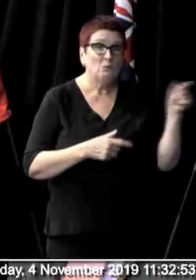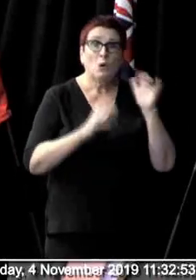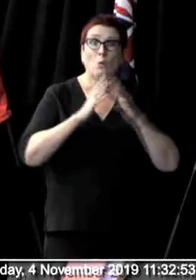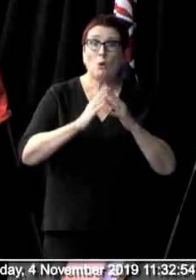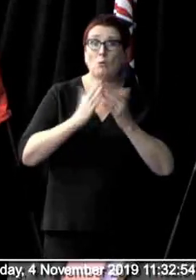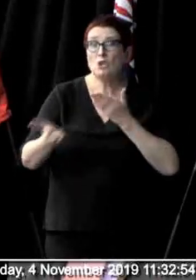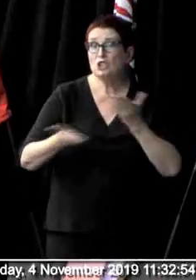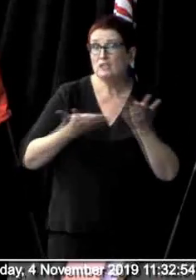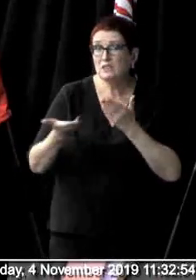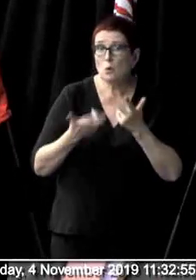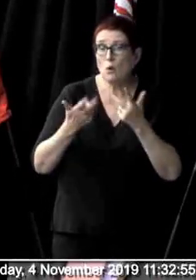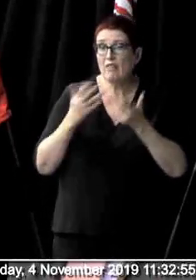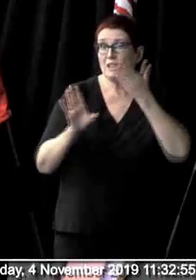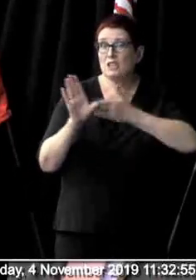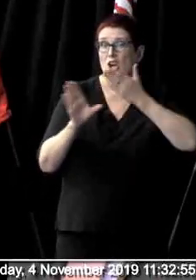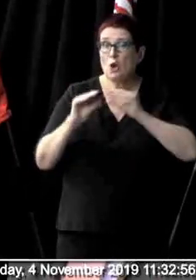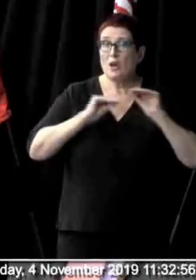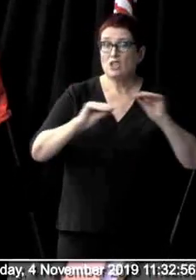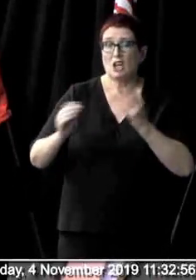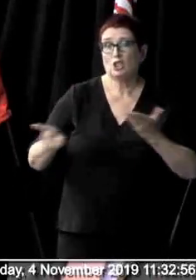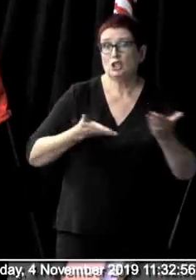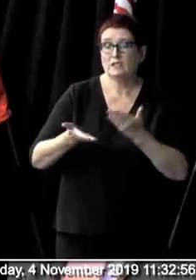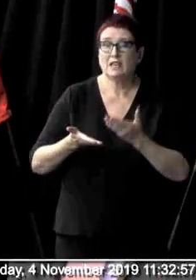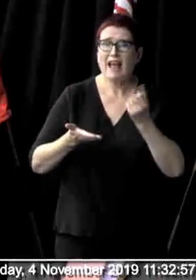They have extensive, nation-wide referral networks to support those who require